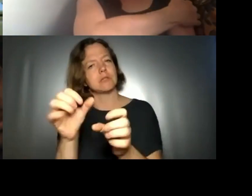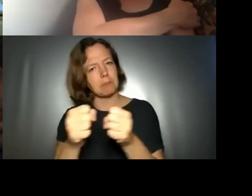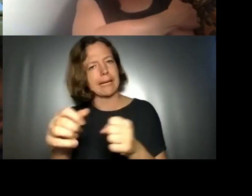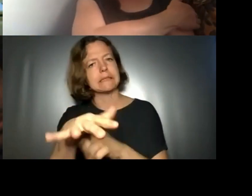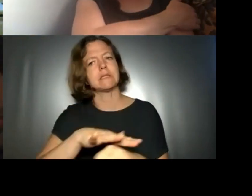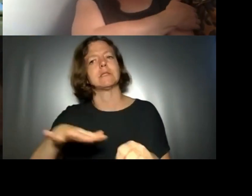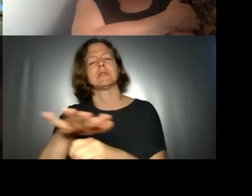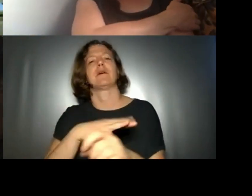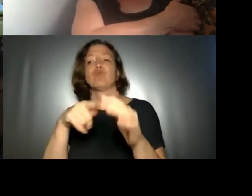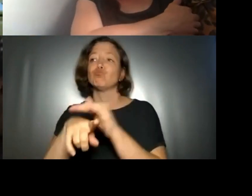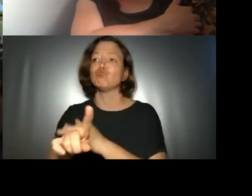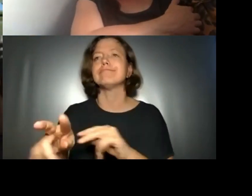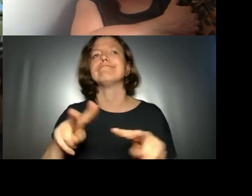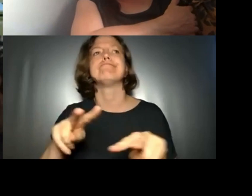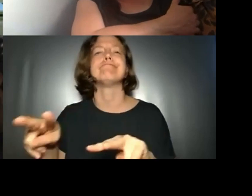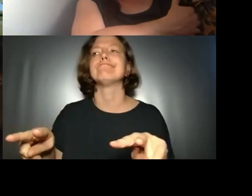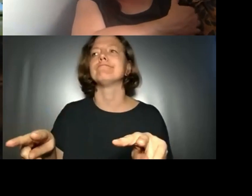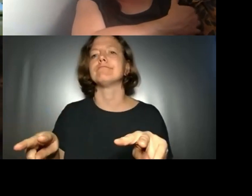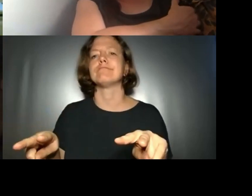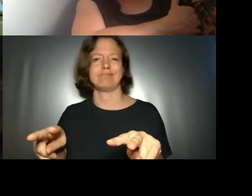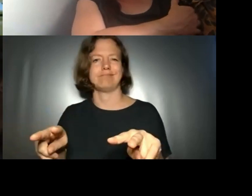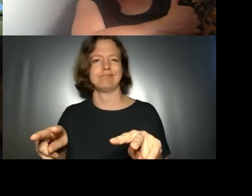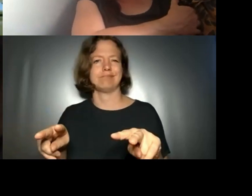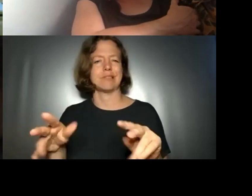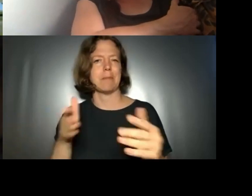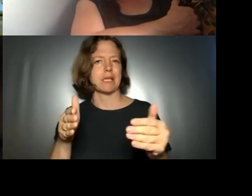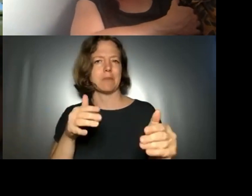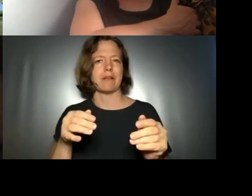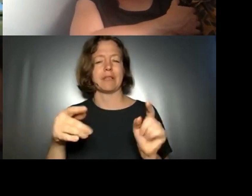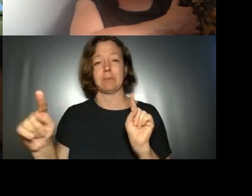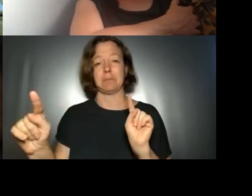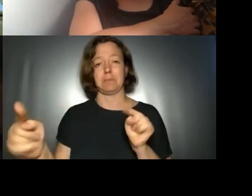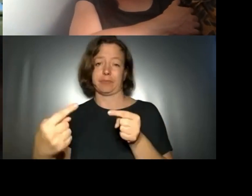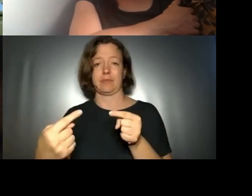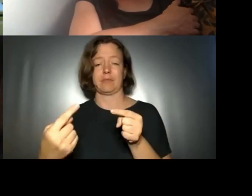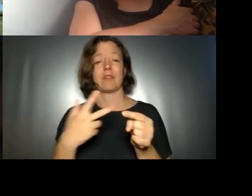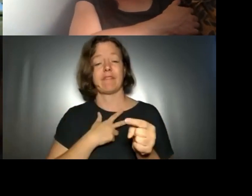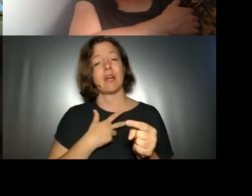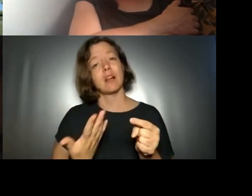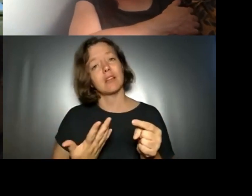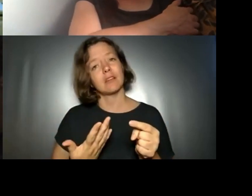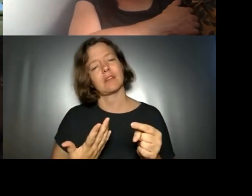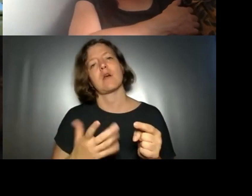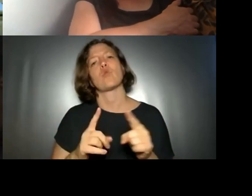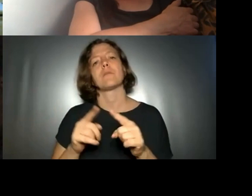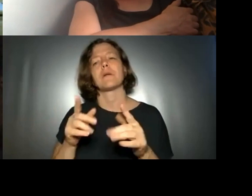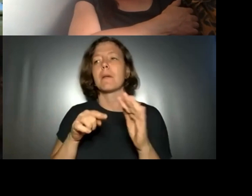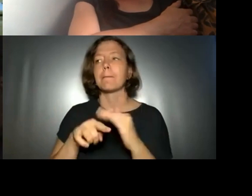One of the things that can feel really precarious and really unsafe is the temporality of those spaces.